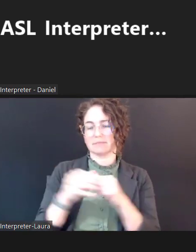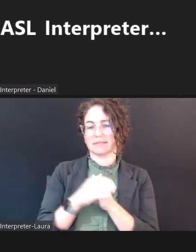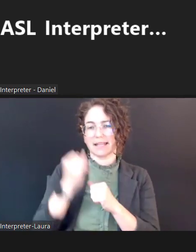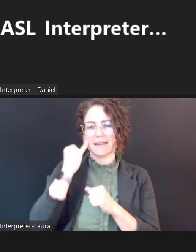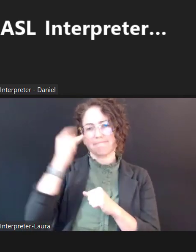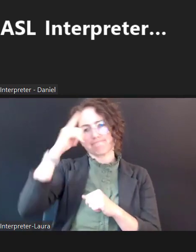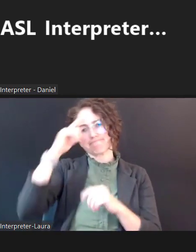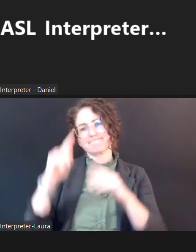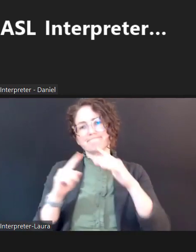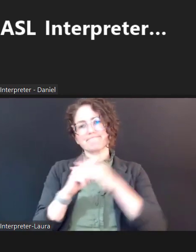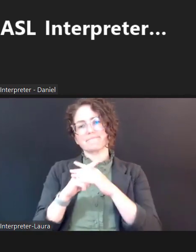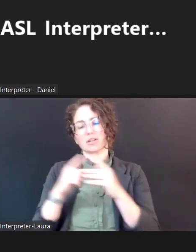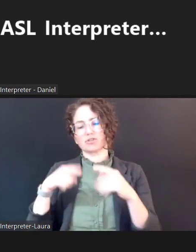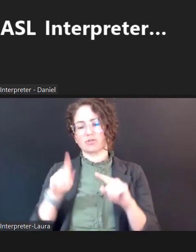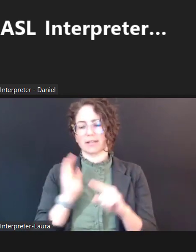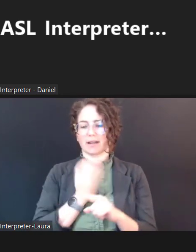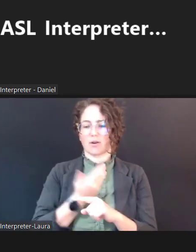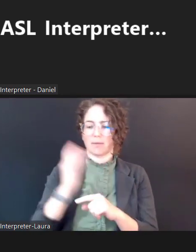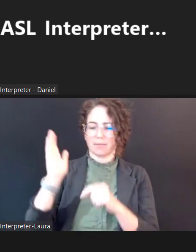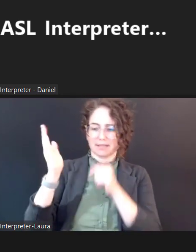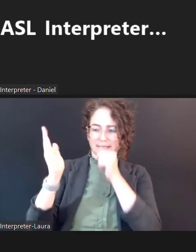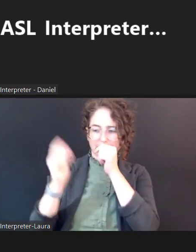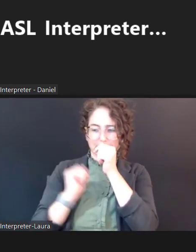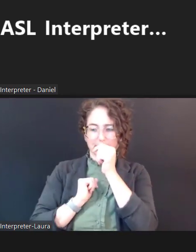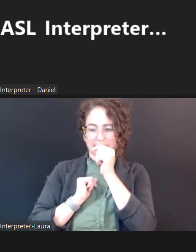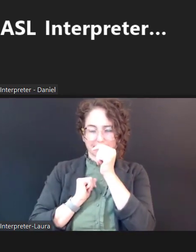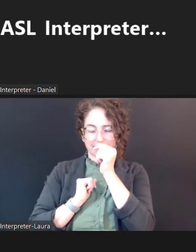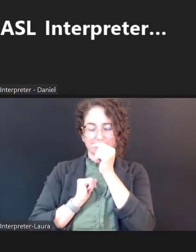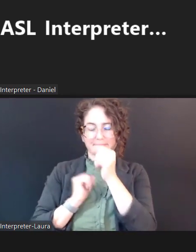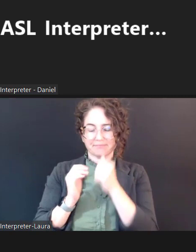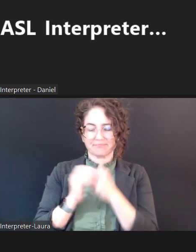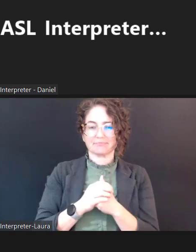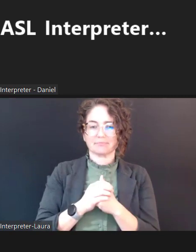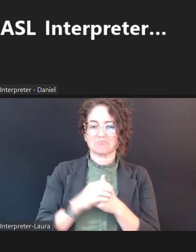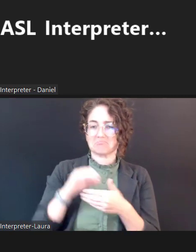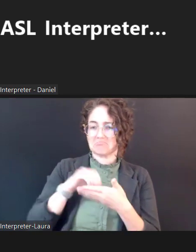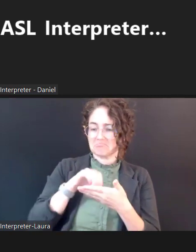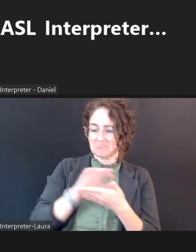Jot down any notes that you have along the way and if we happen to